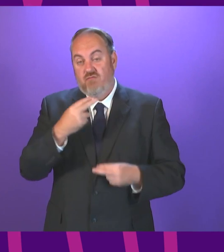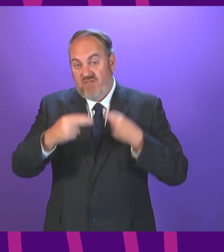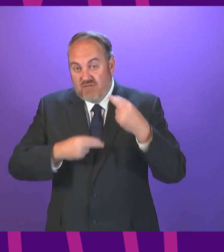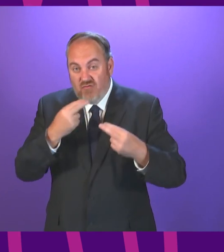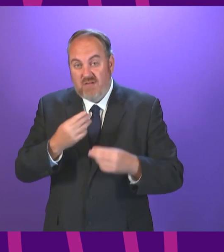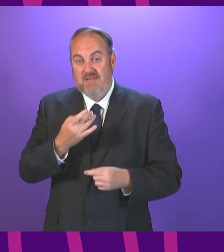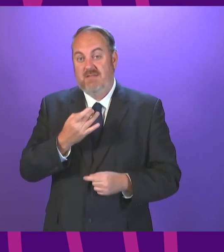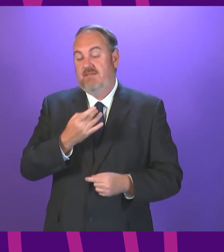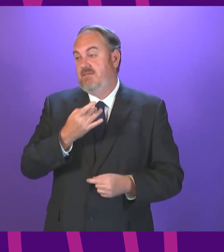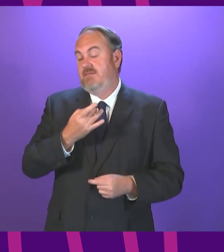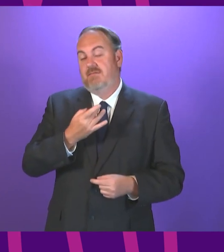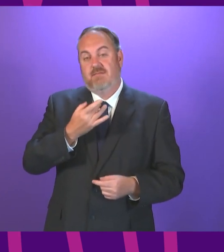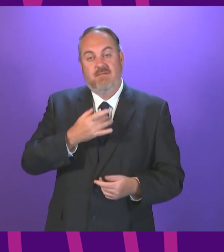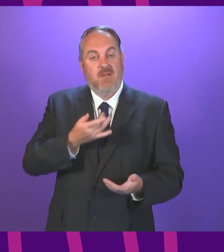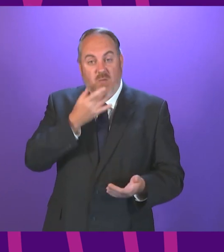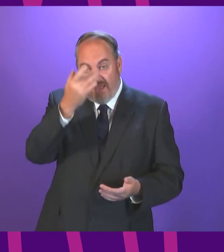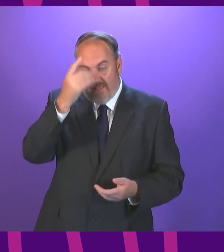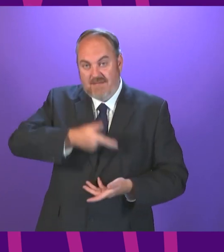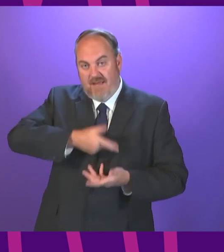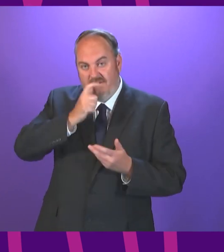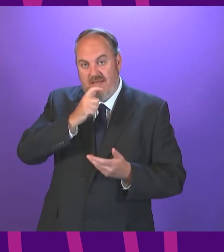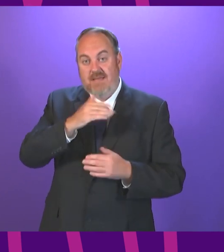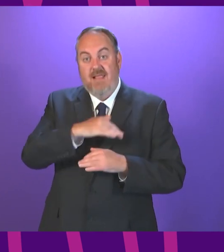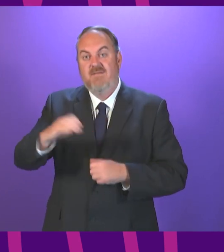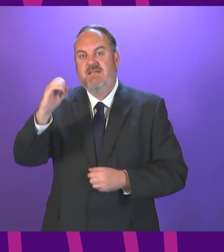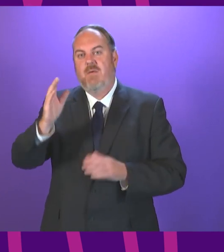parts of Scotland—will be required to close at midnight. That is a change to what we